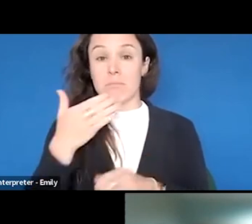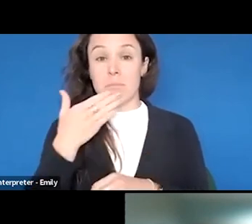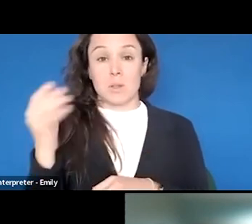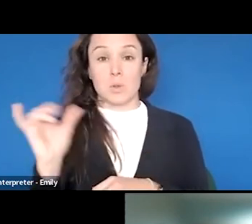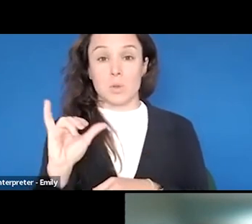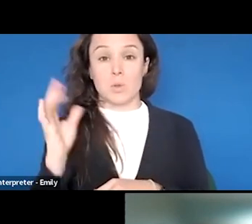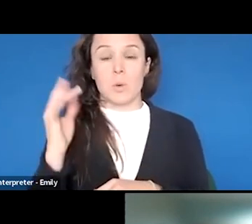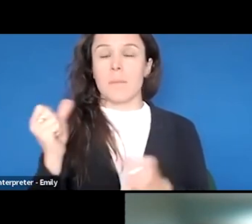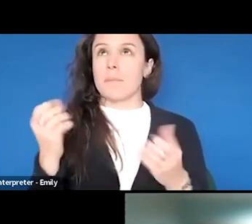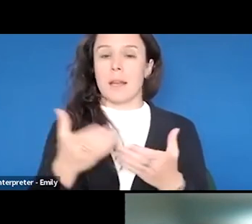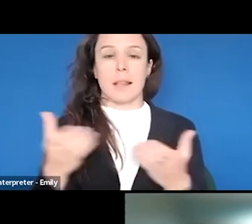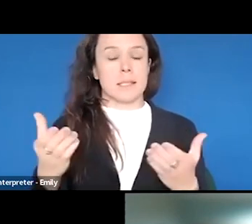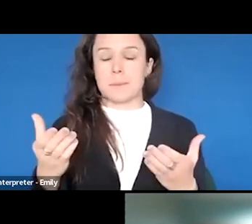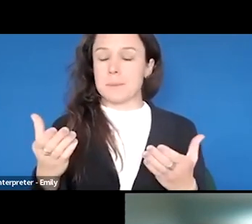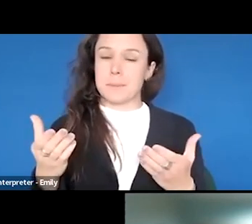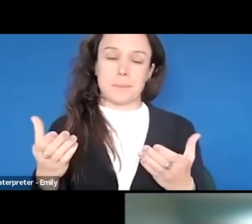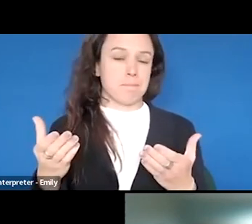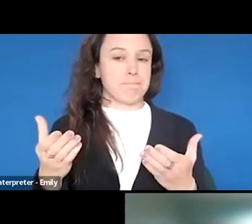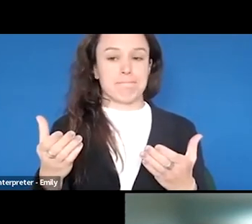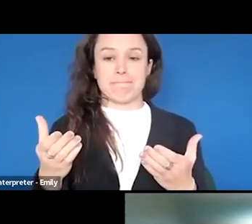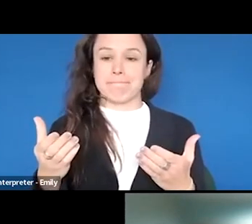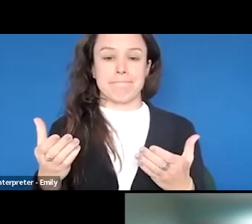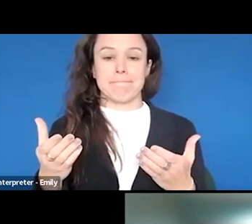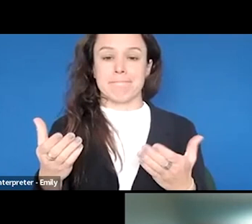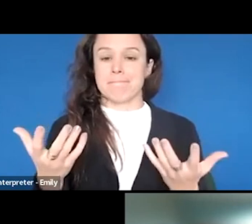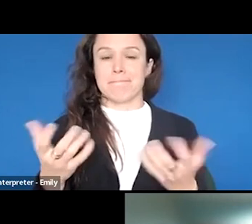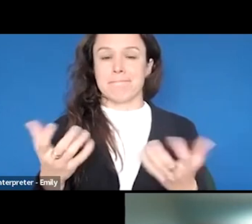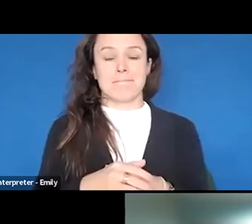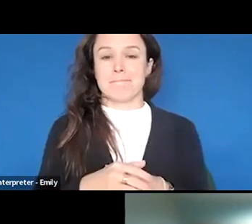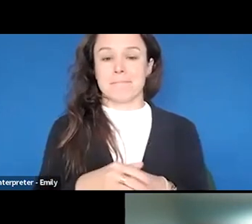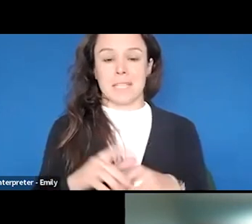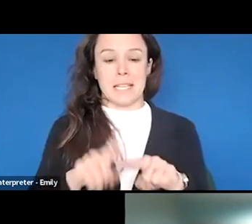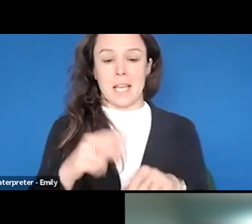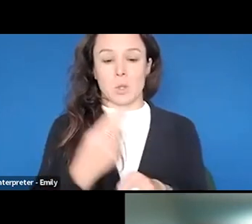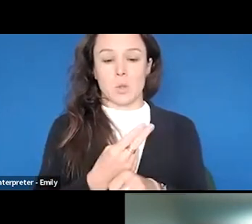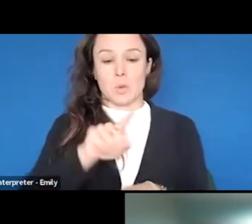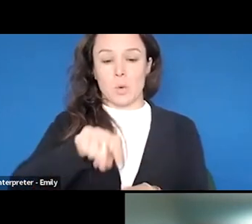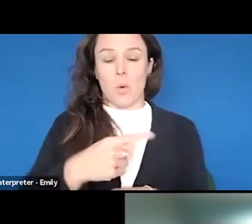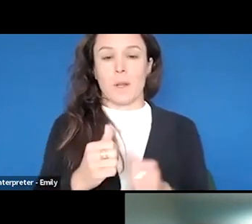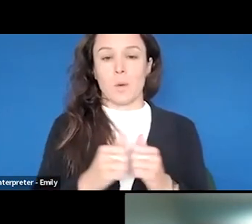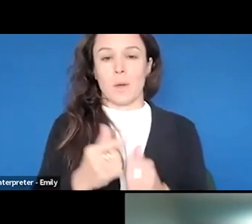cannot be done or cannot be surfaced with GUIs and now I can talk about things that nobody